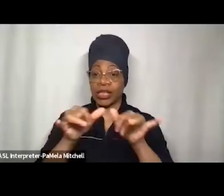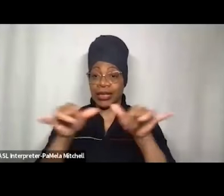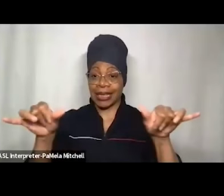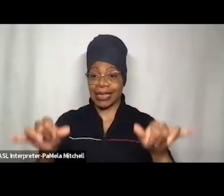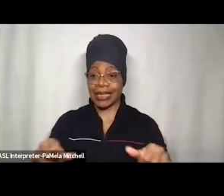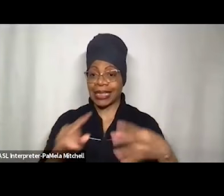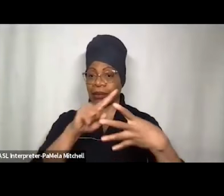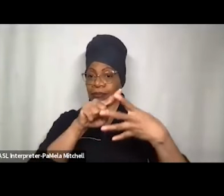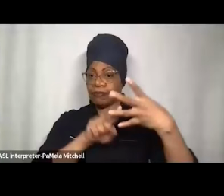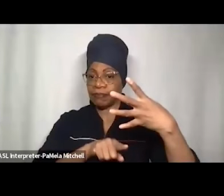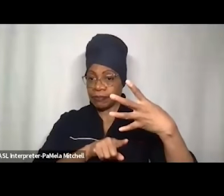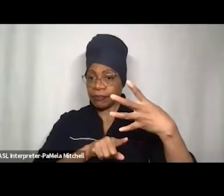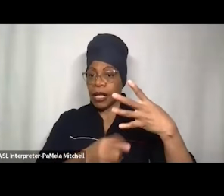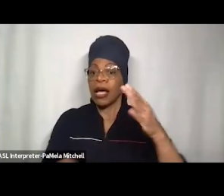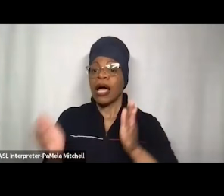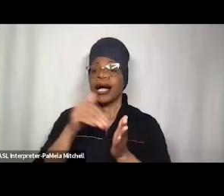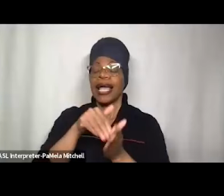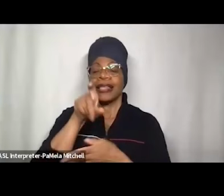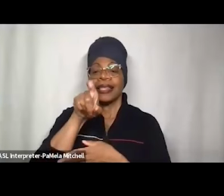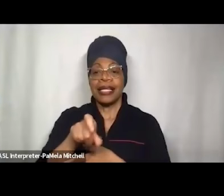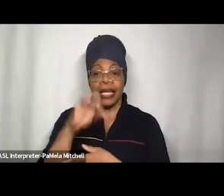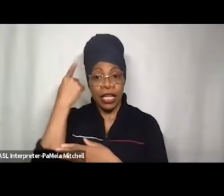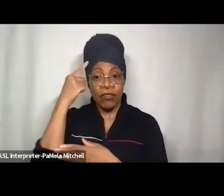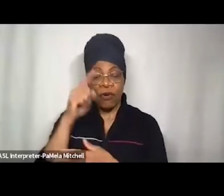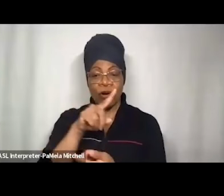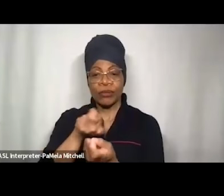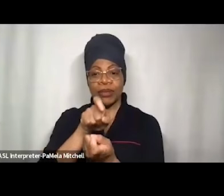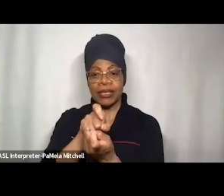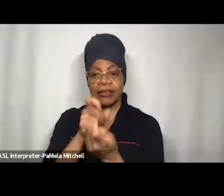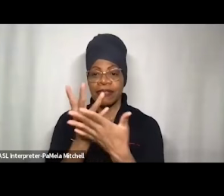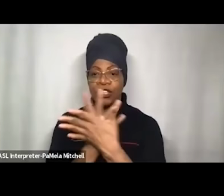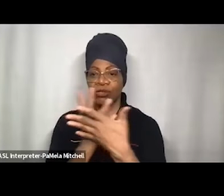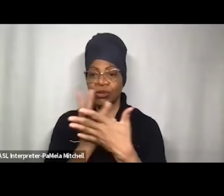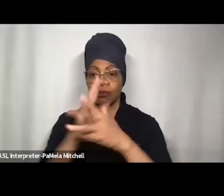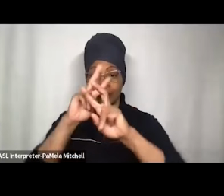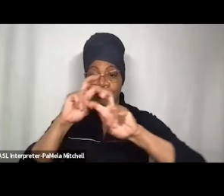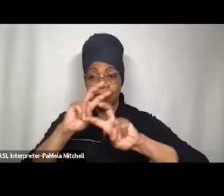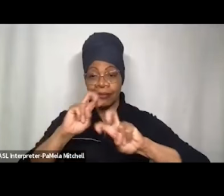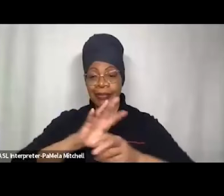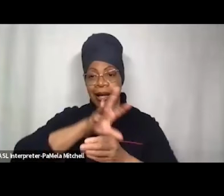So again, the need for a specific screening and assessment involvement of mental health clinicians,